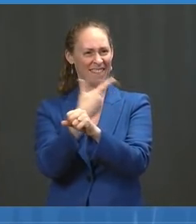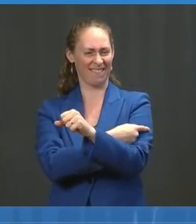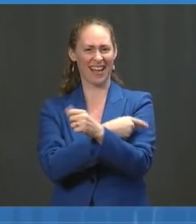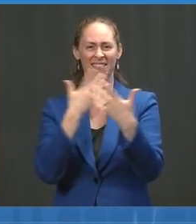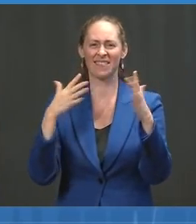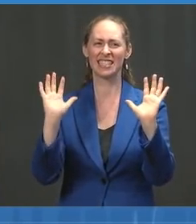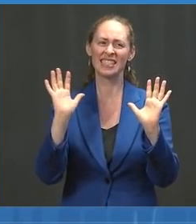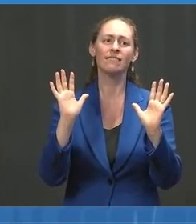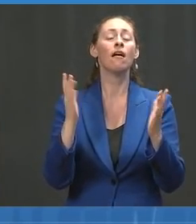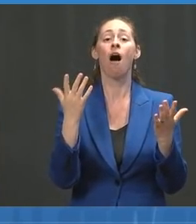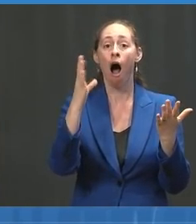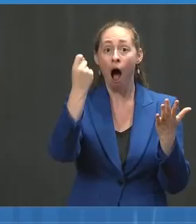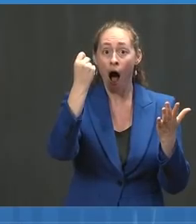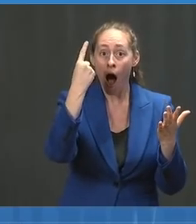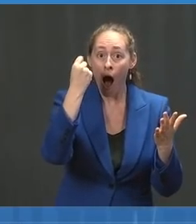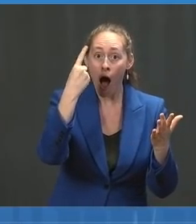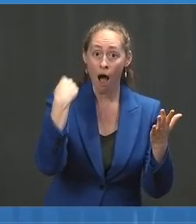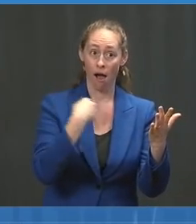We're now in a pandemic of the unvaccinated,